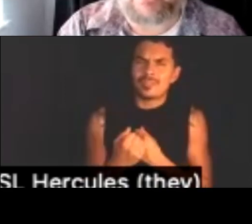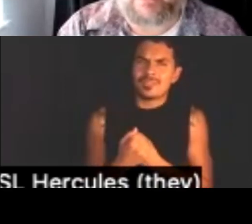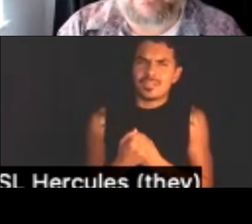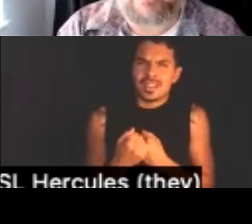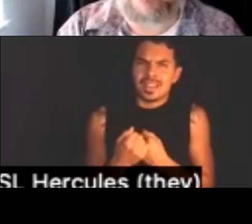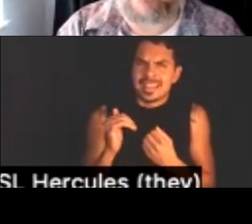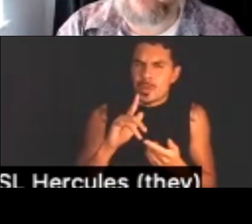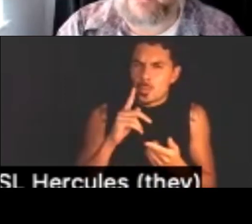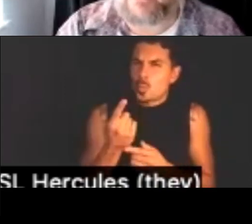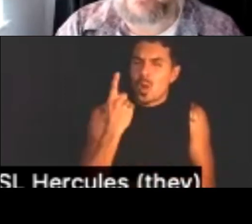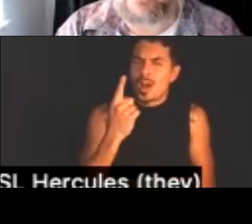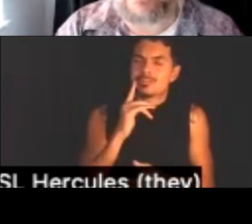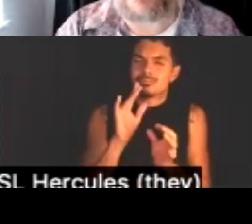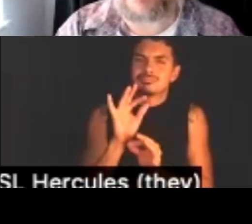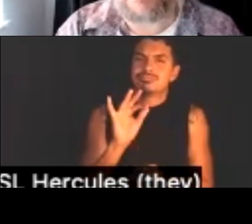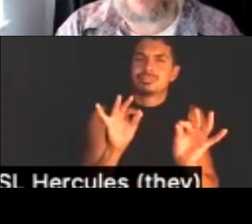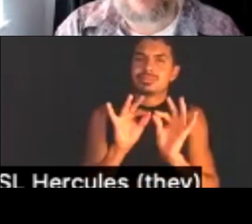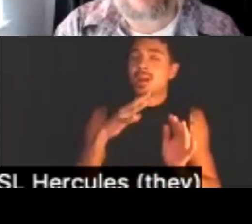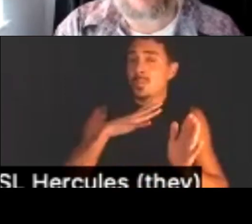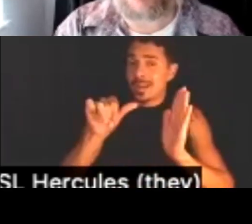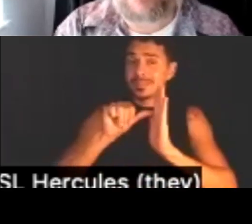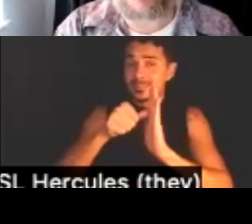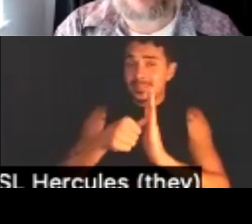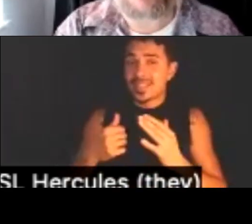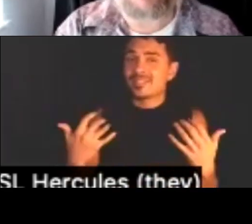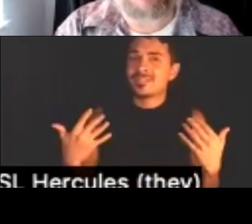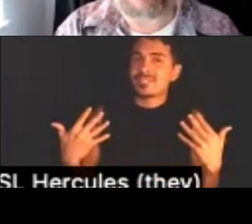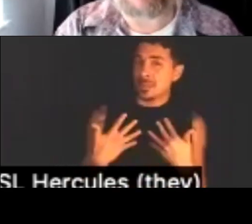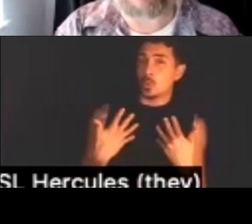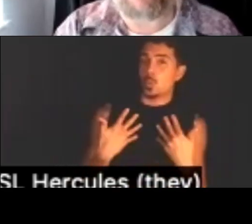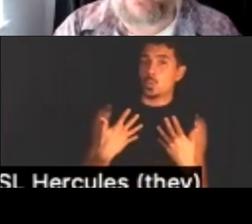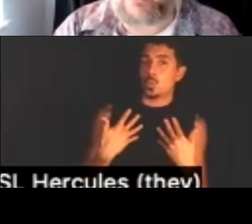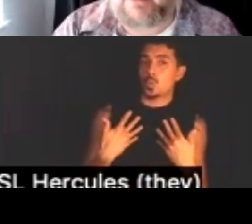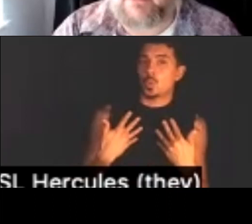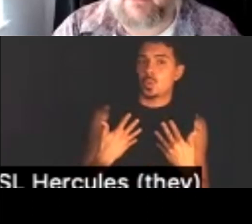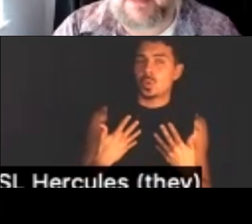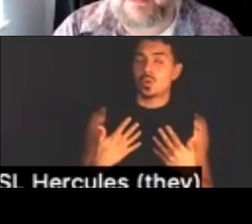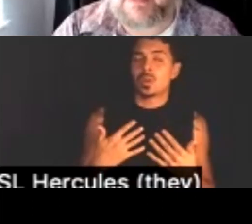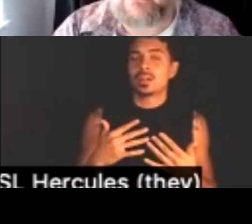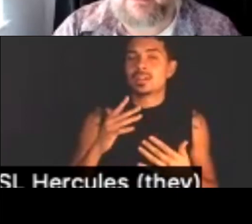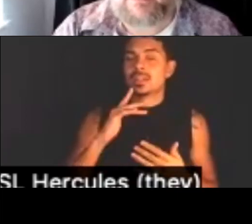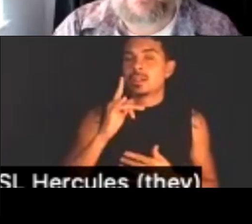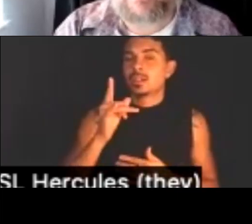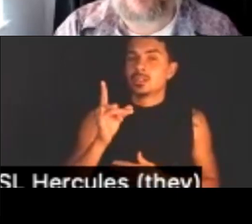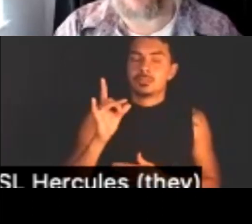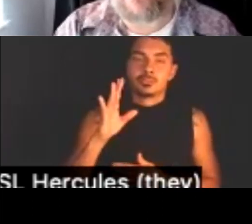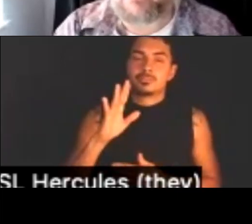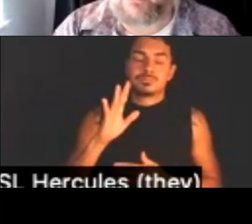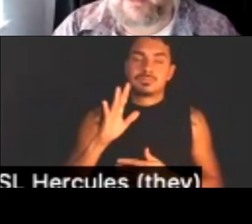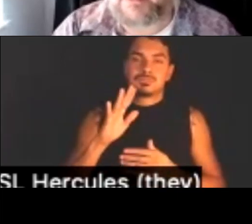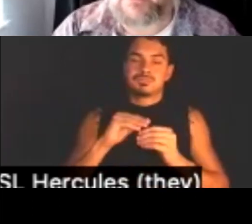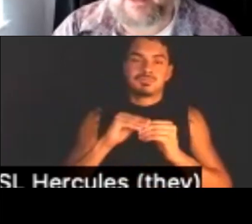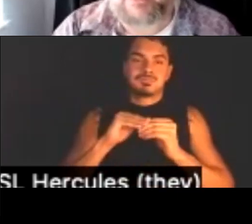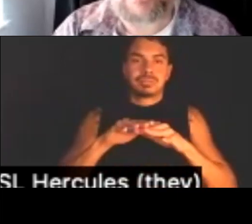really highlight that fear is something that seems to be incredibly pervasive and incredibly widespread.